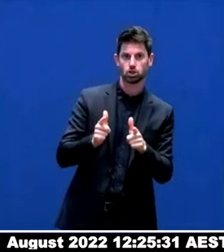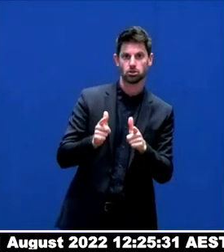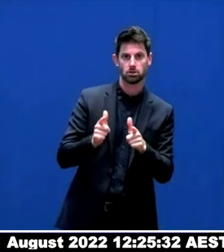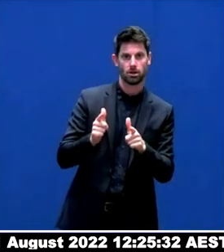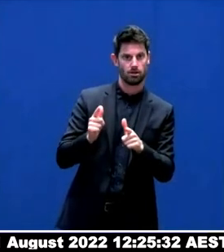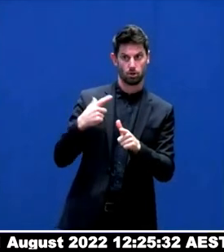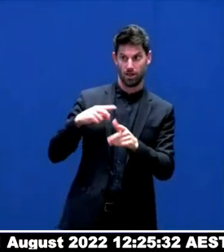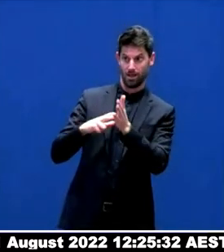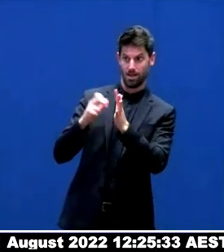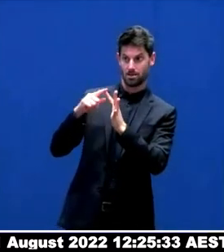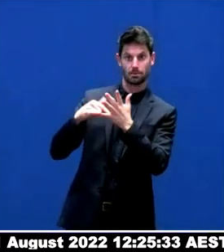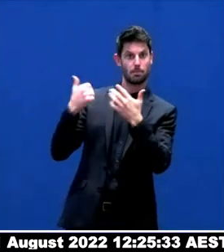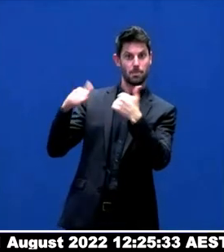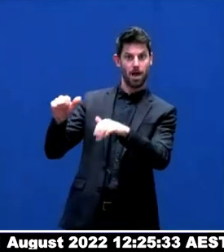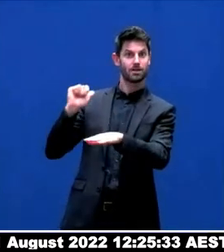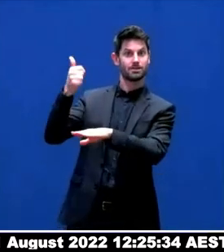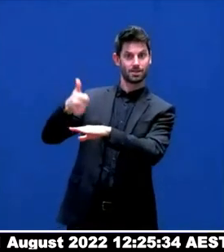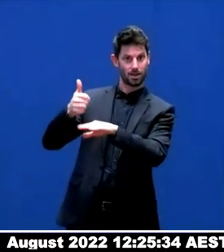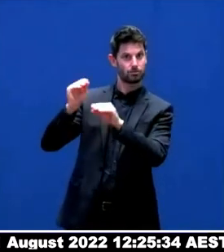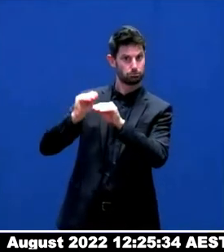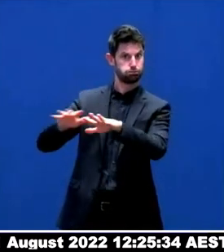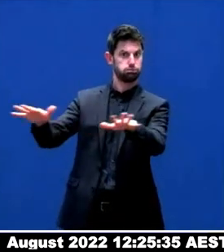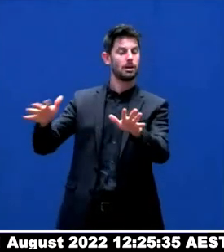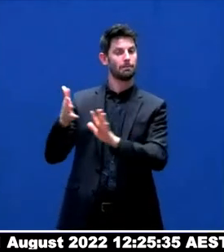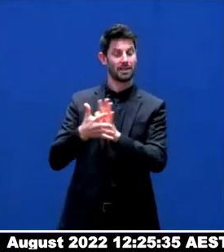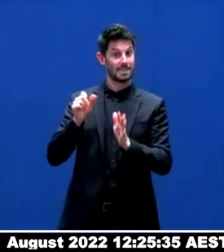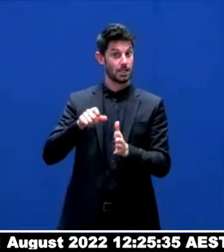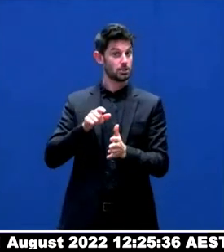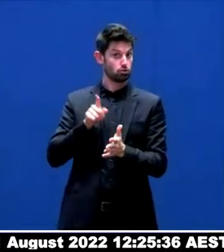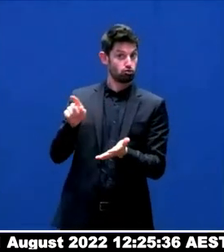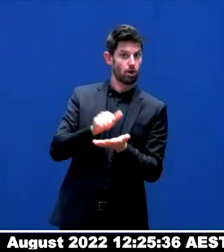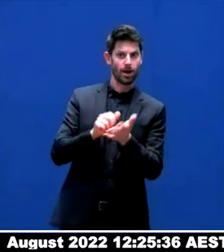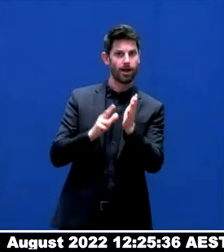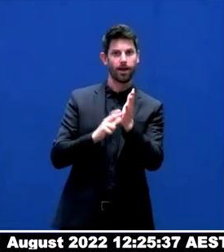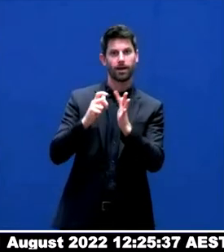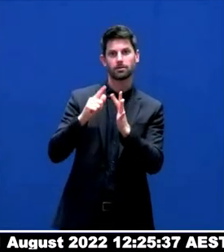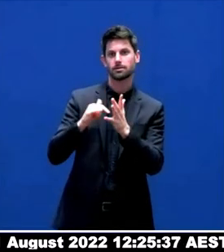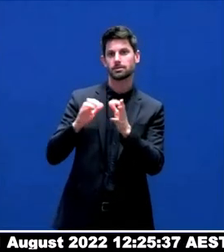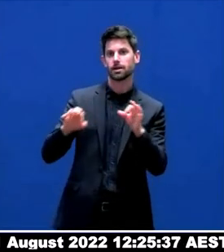NDIS has come into effect and absolutely correct that the NDIS doesn't take into account all people with disability.